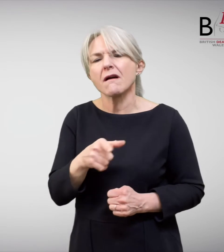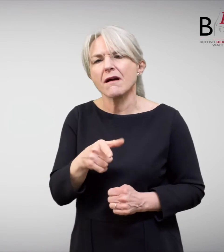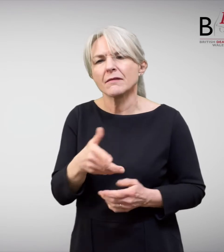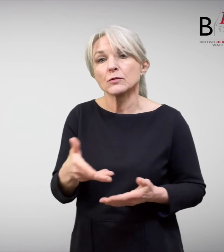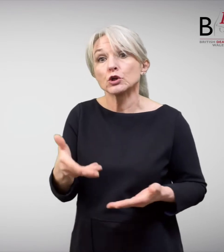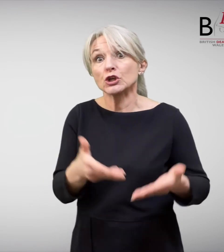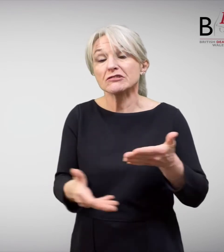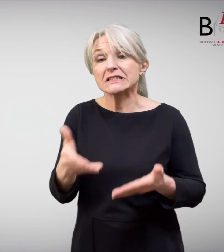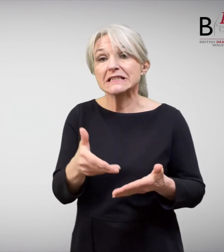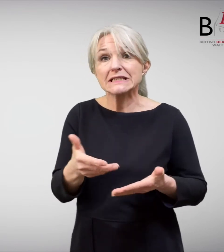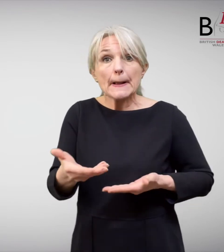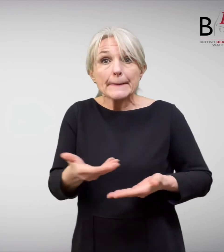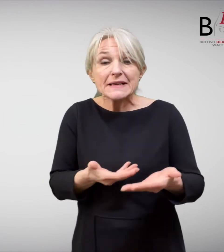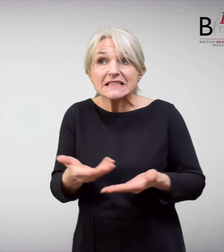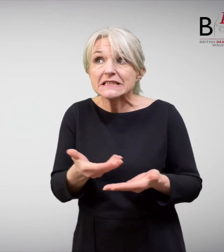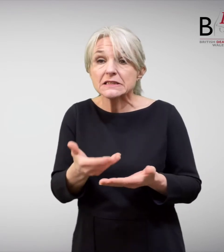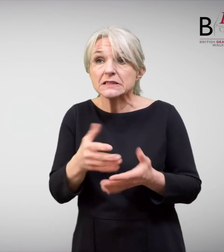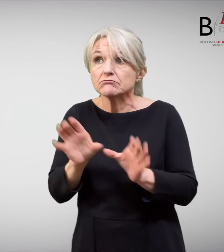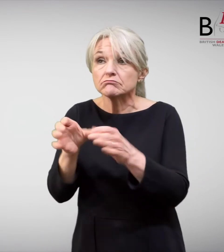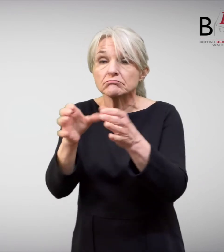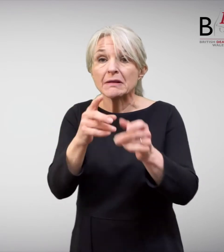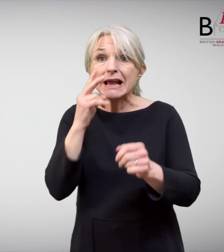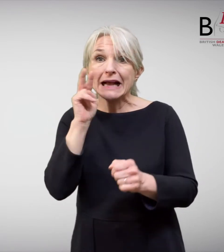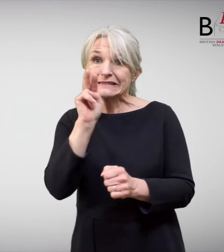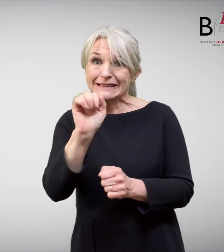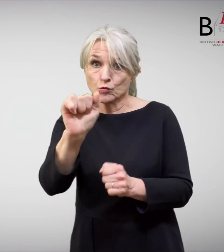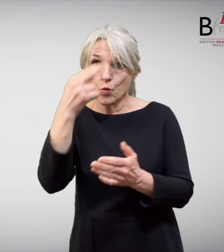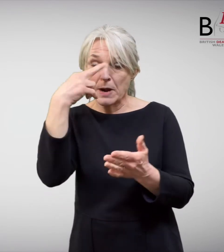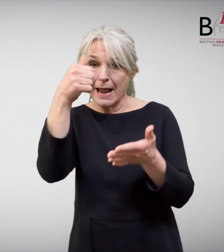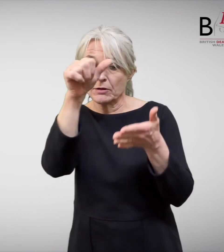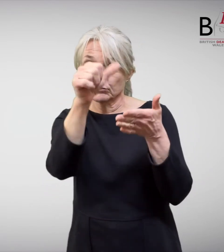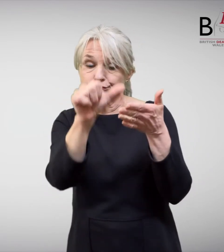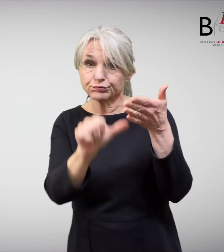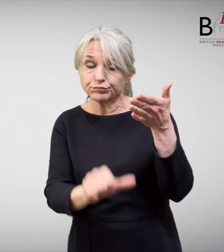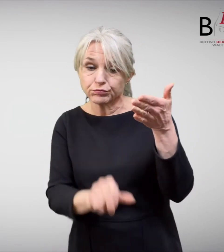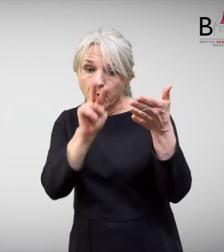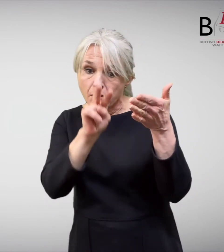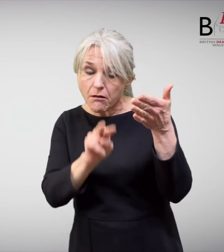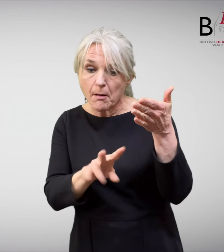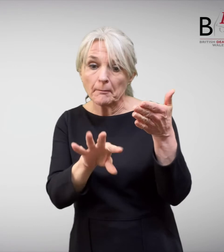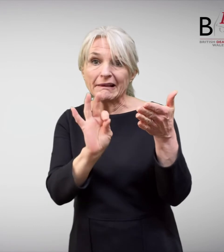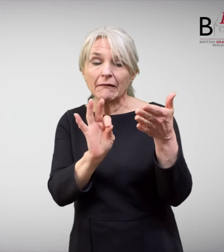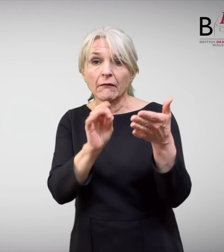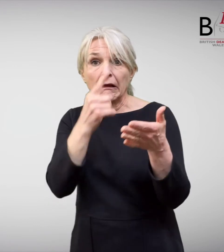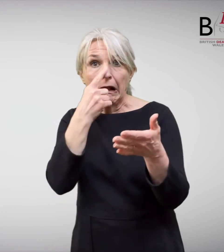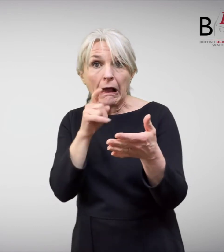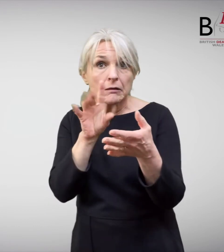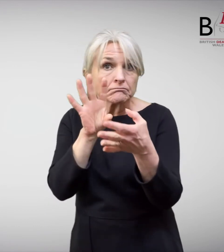This means that a charity or business can see your information and could use